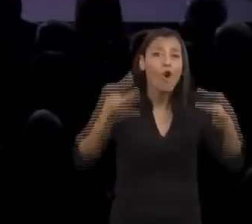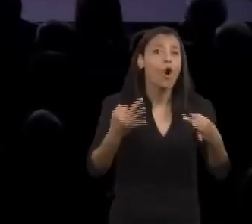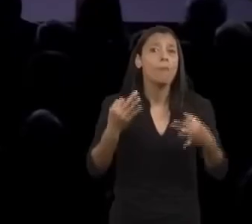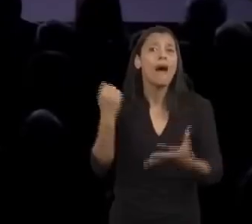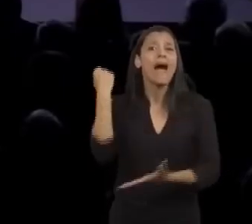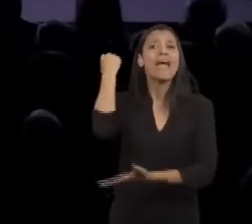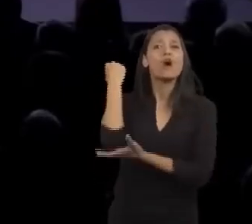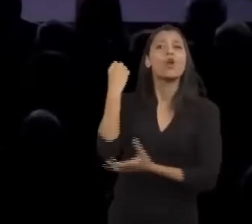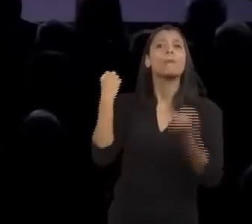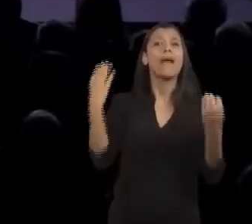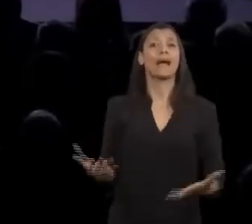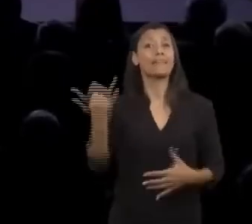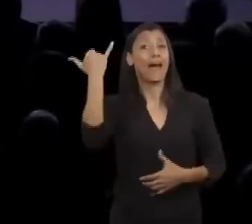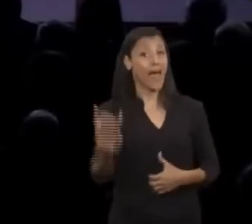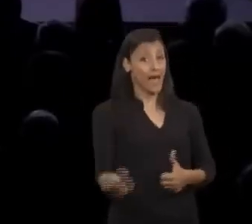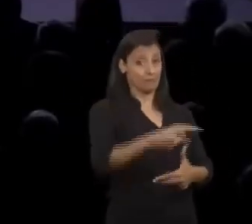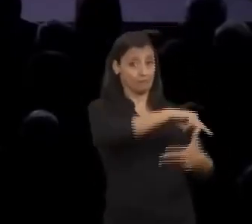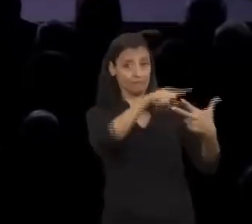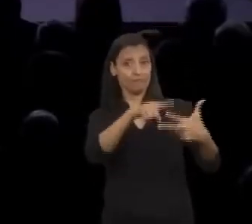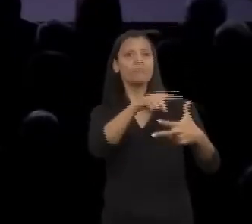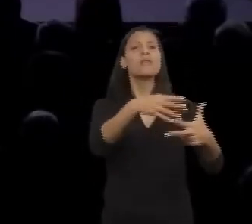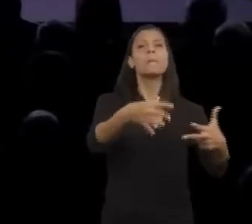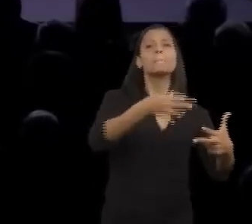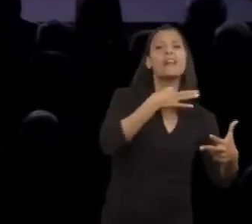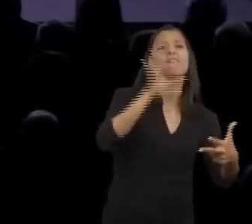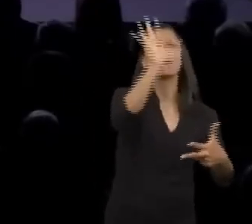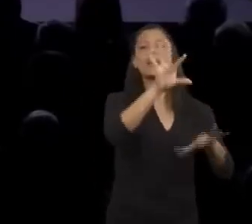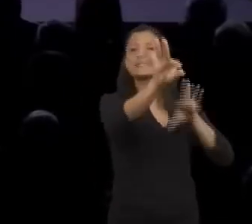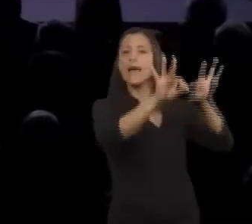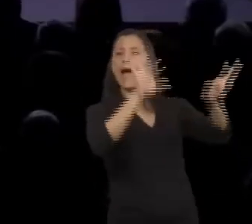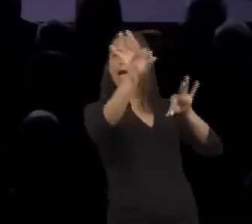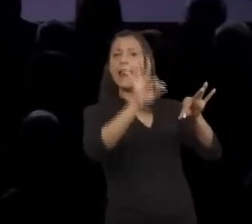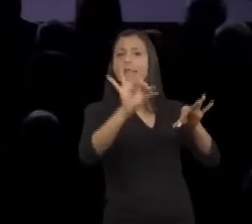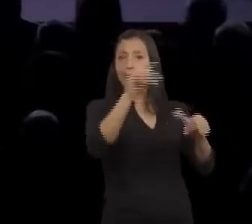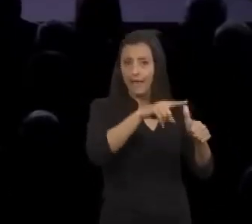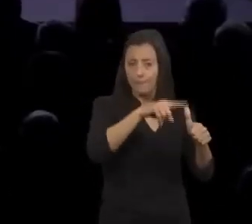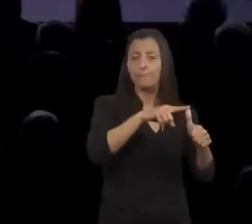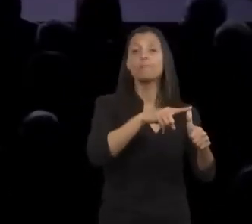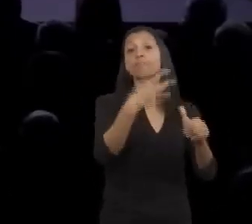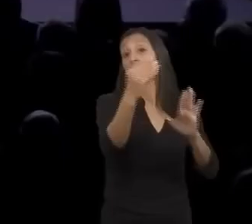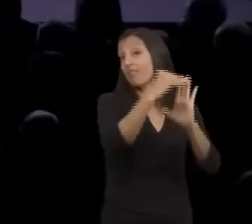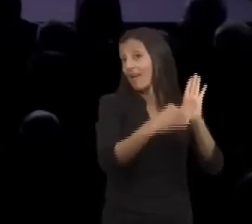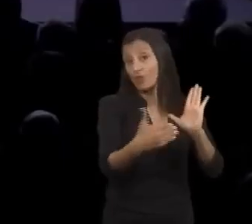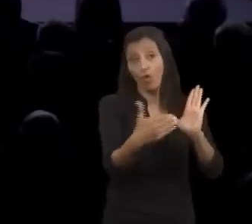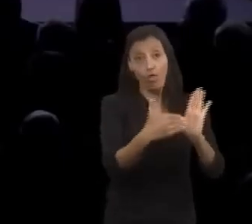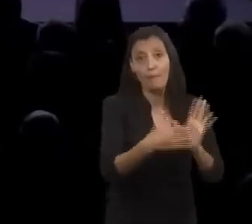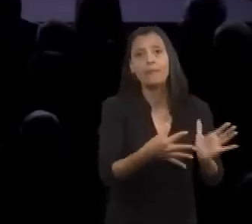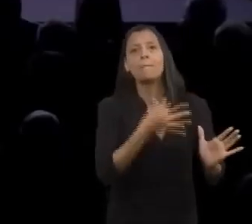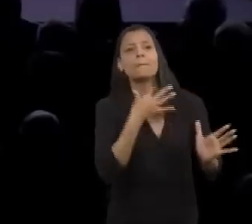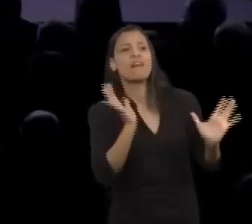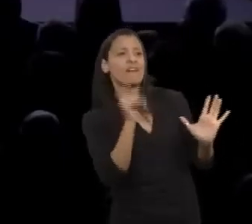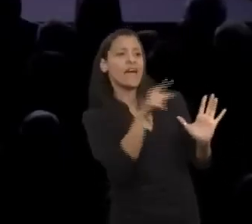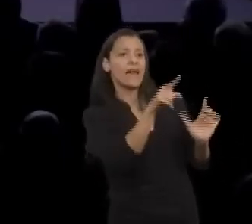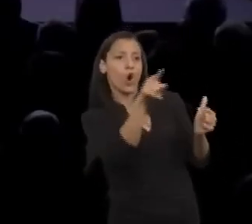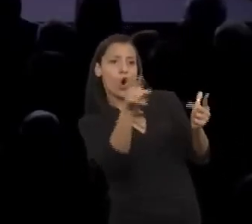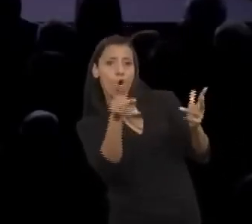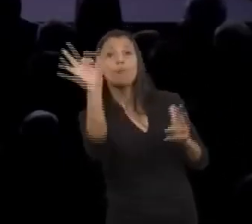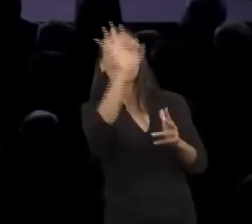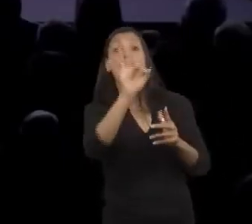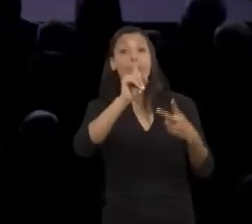which are preferences. Preferences are a fact. It will depend on technology.